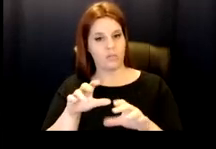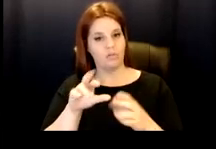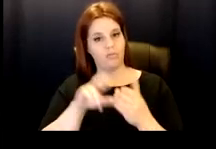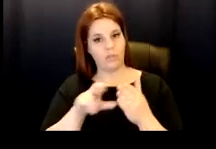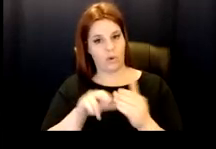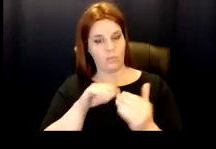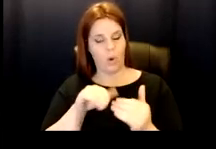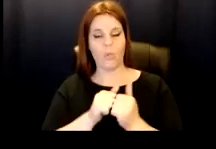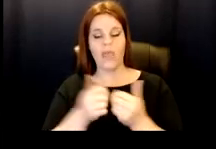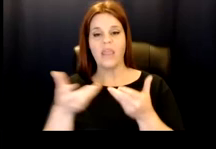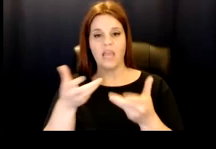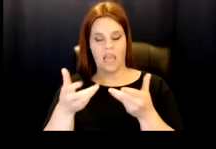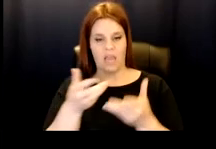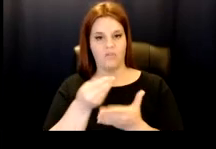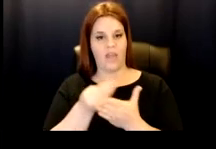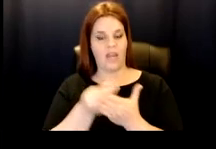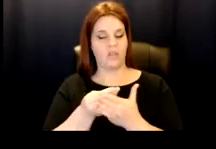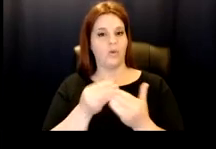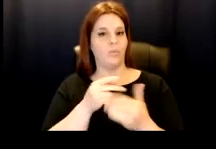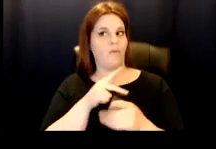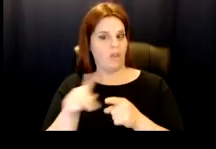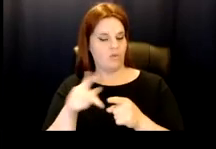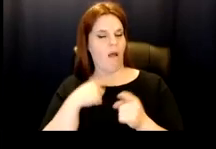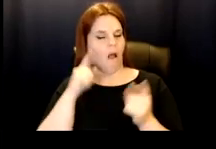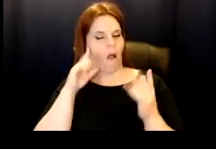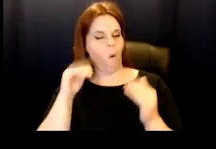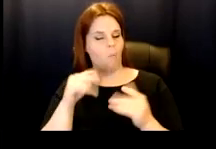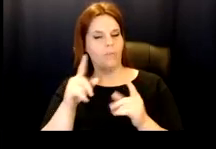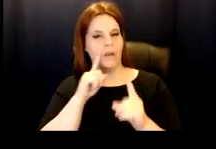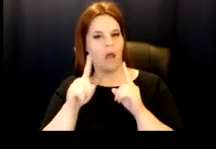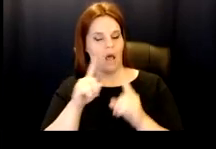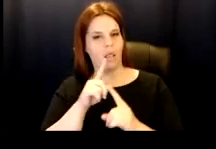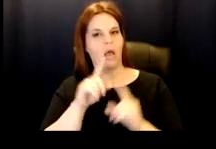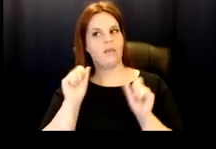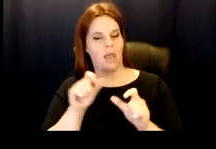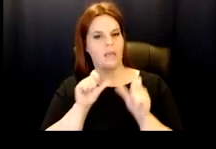engaged financial professionals, I hope the dialogue with them can continue. But the goal